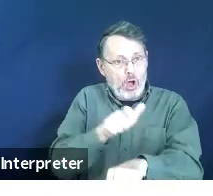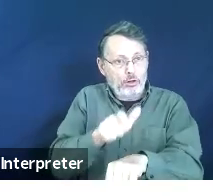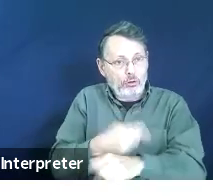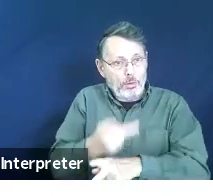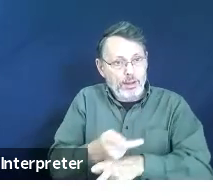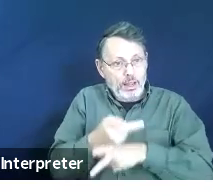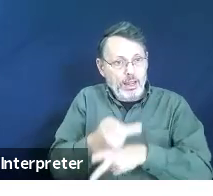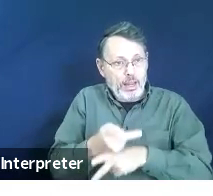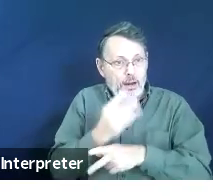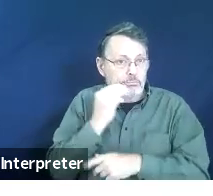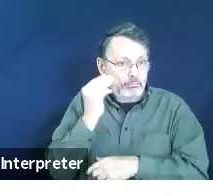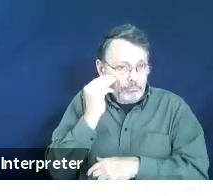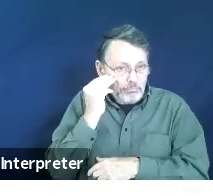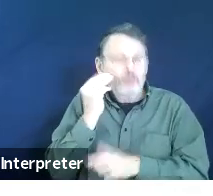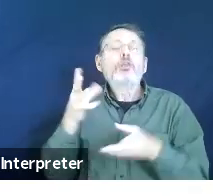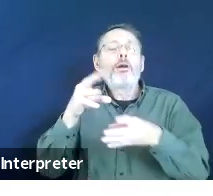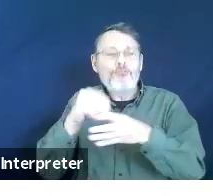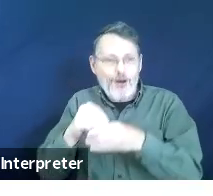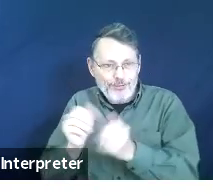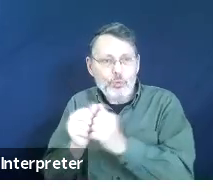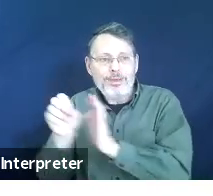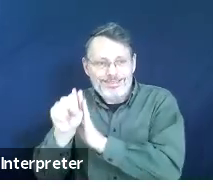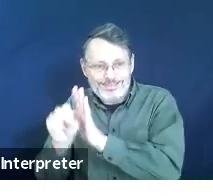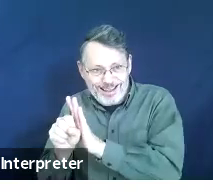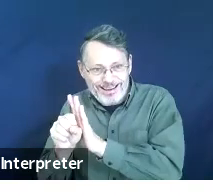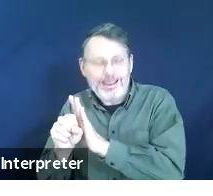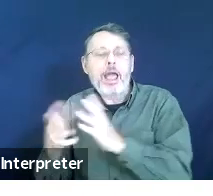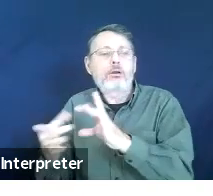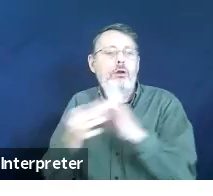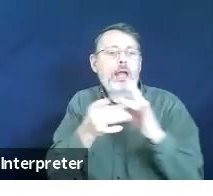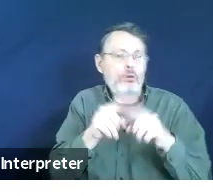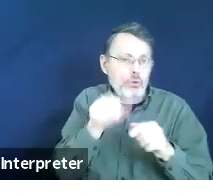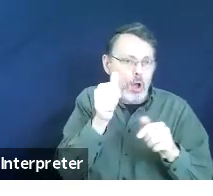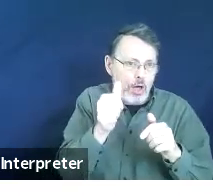those state level counterparts and connecting them with other organizations and other counterparts